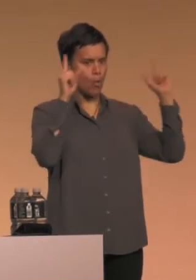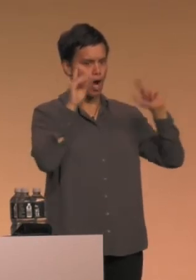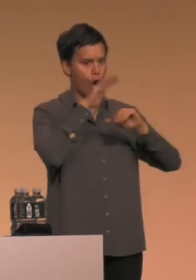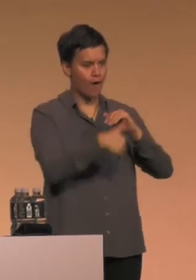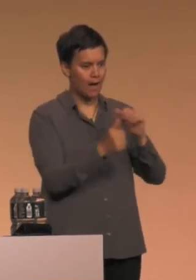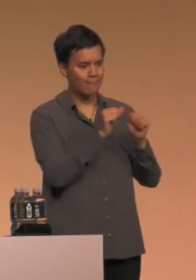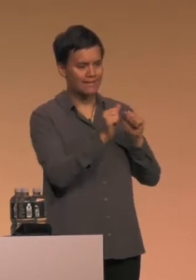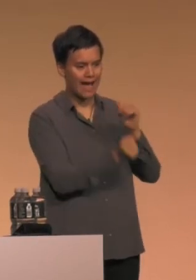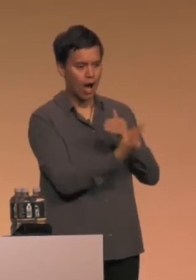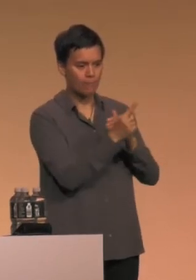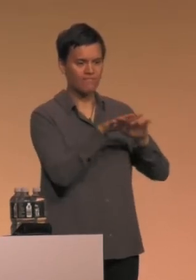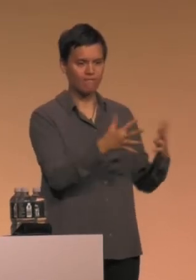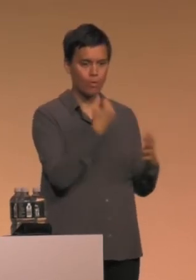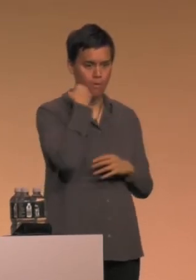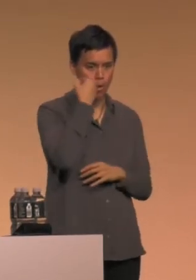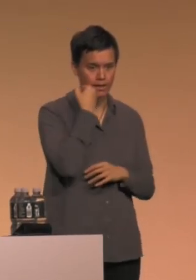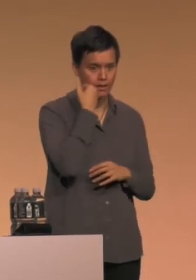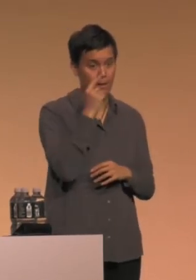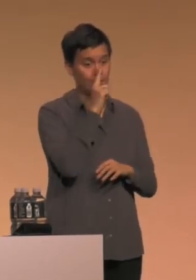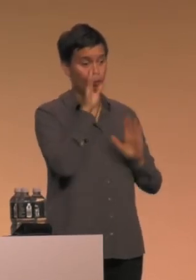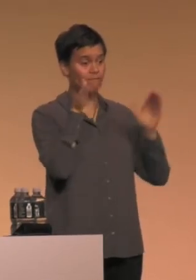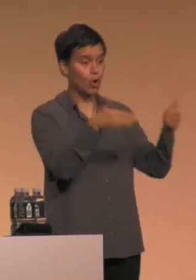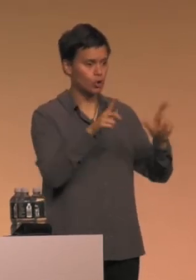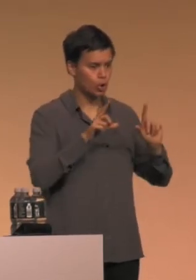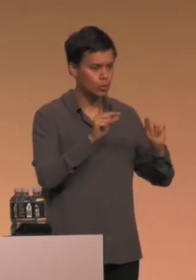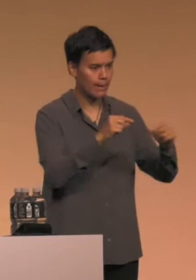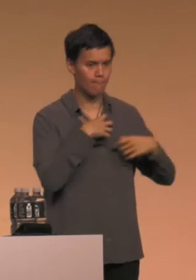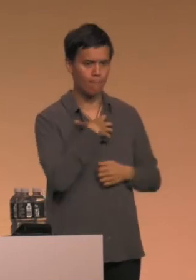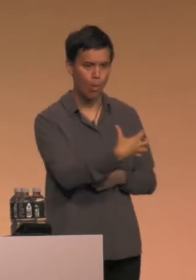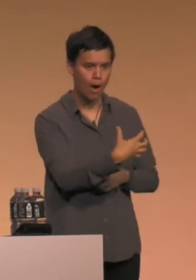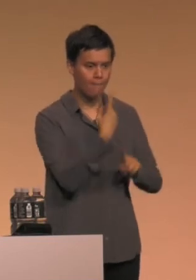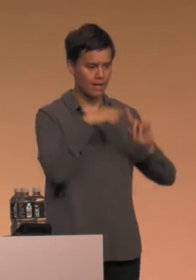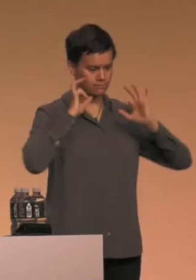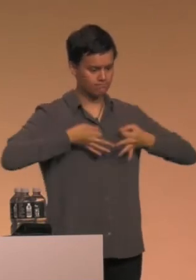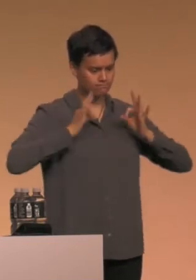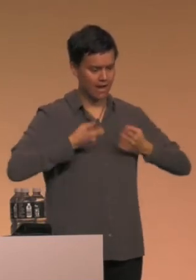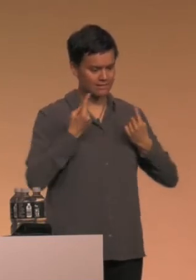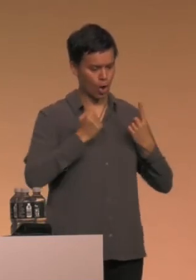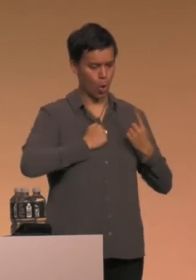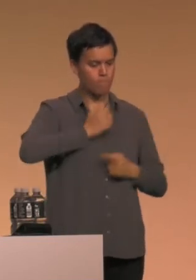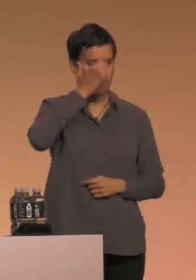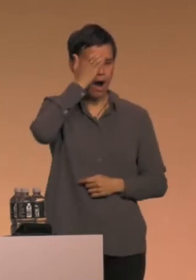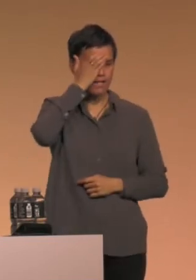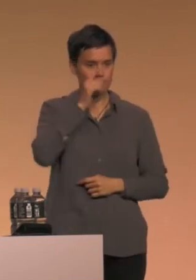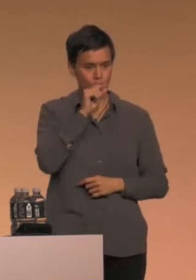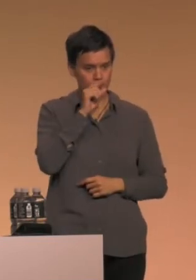There's a focus on doing more and understanding our own potential biases. We need to invest in a workforce that can professionally